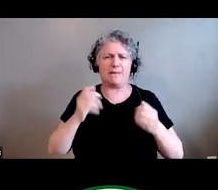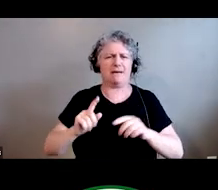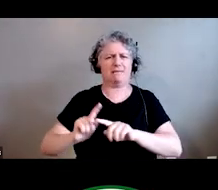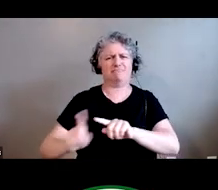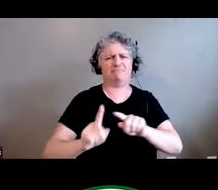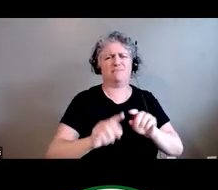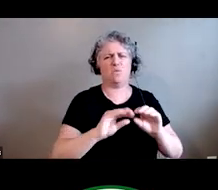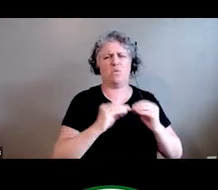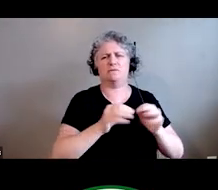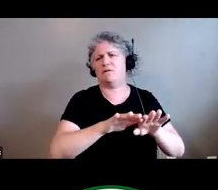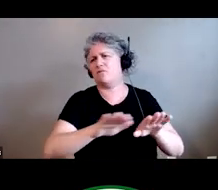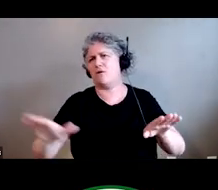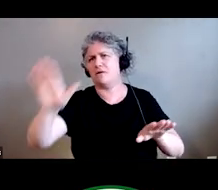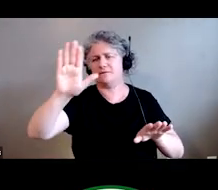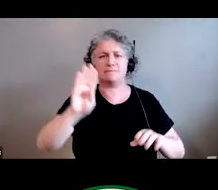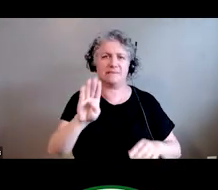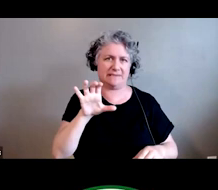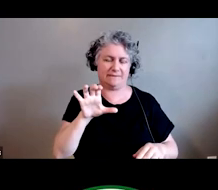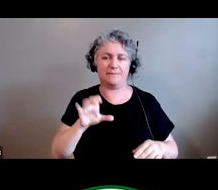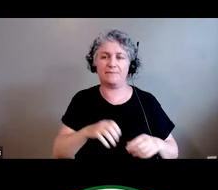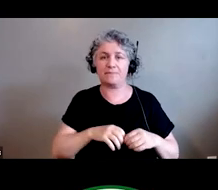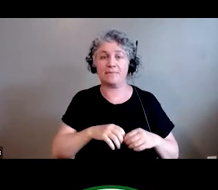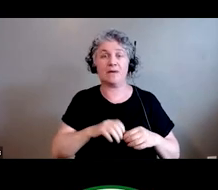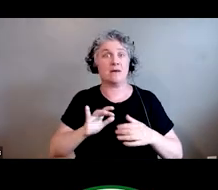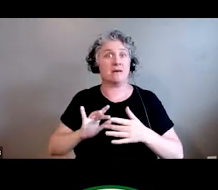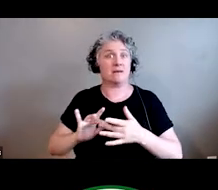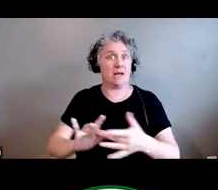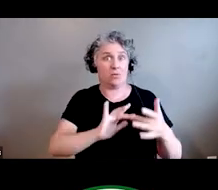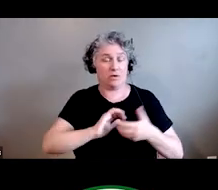been built within our team over time, we've been able to evolve from a research perspective